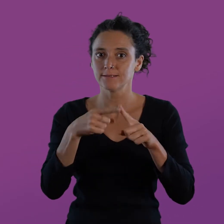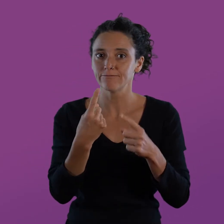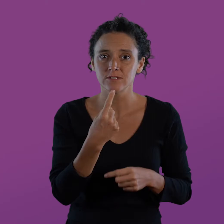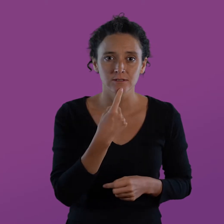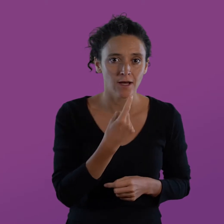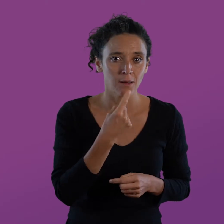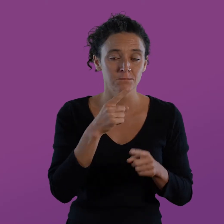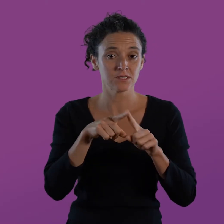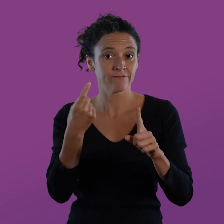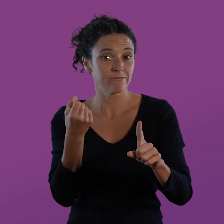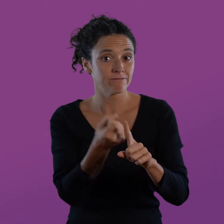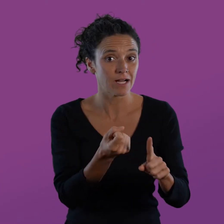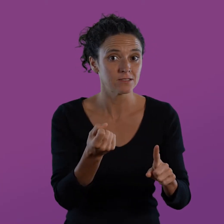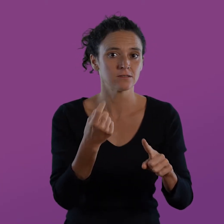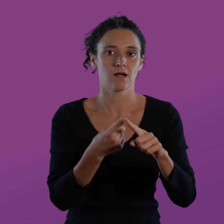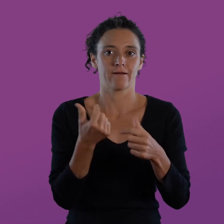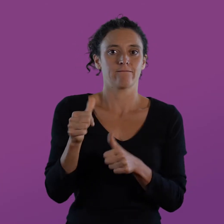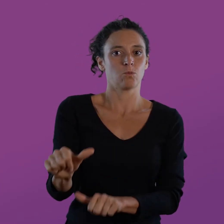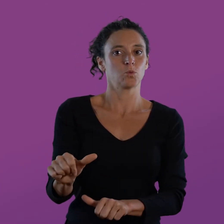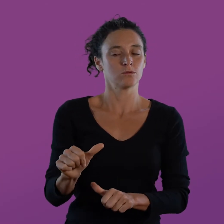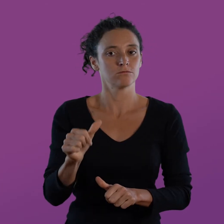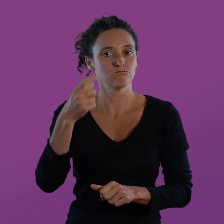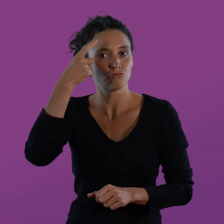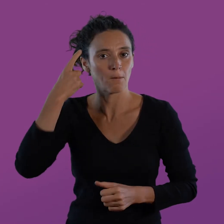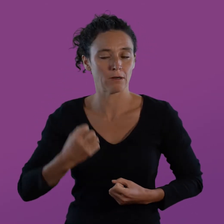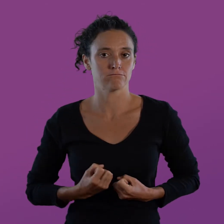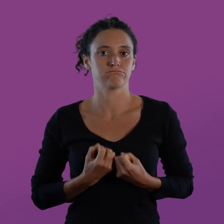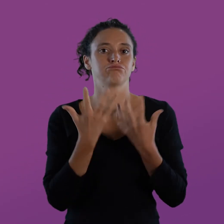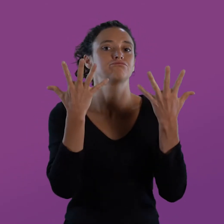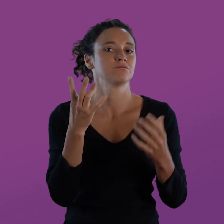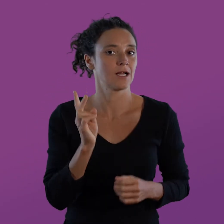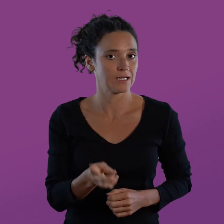the effects of all types of trauma, and avoid re-traumatisation.